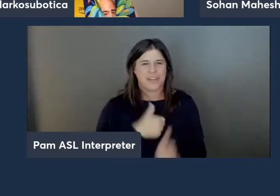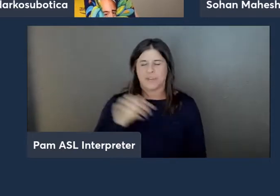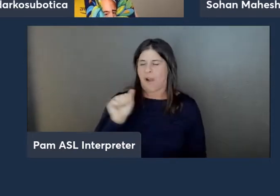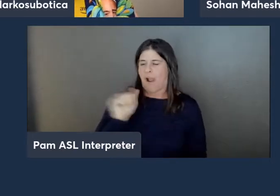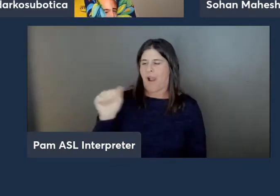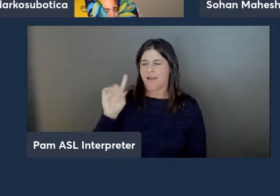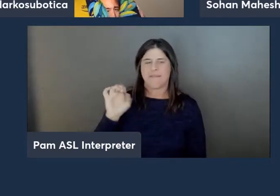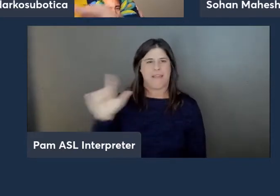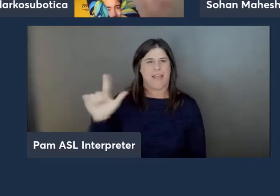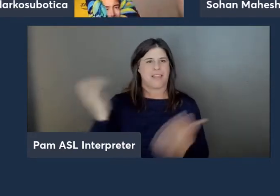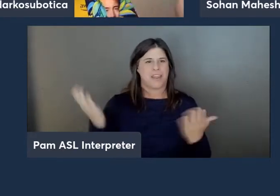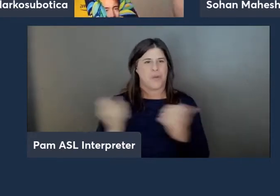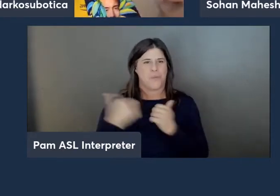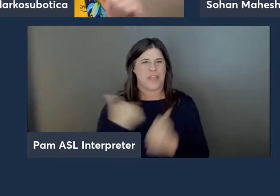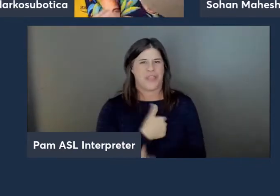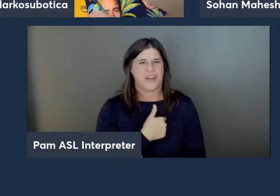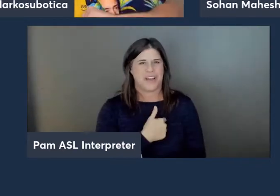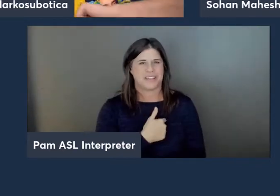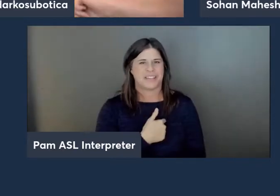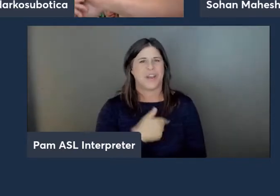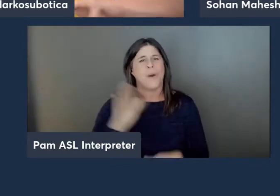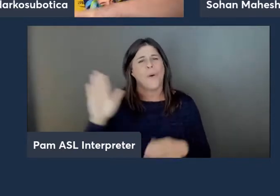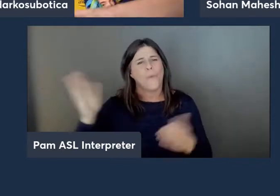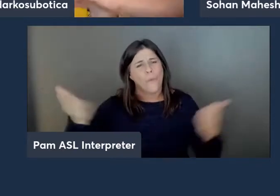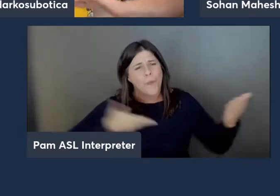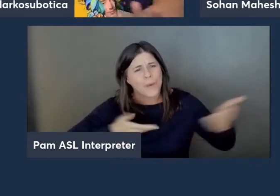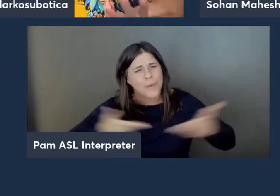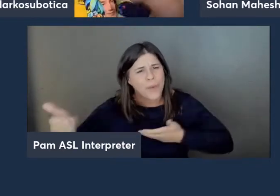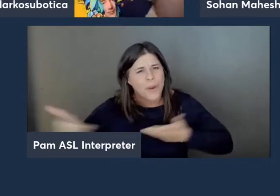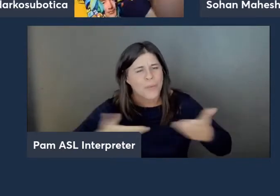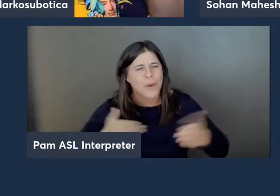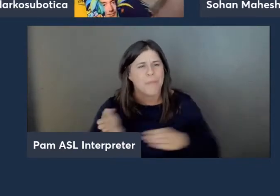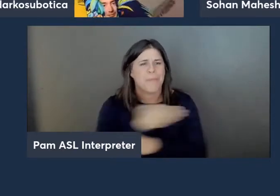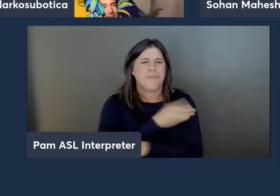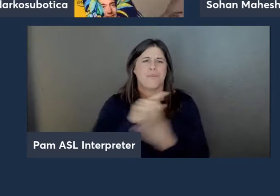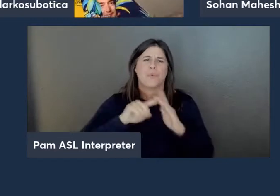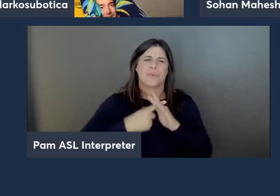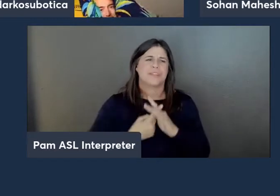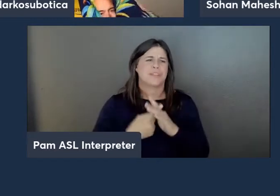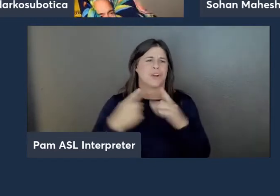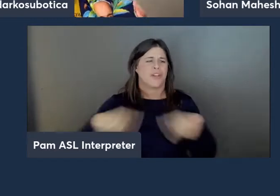So welcome. Before we start about the things we gonna be talking